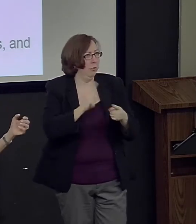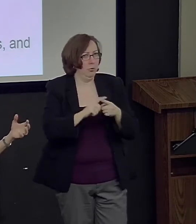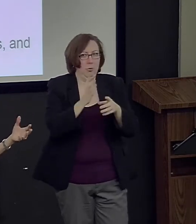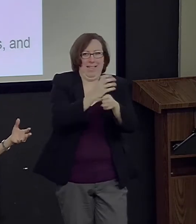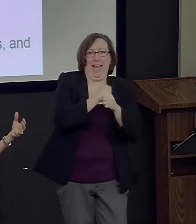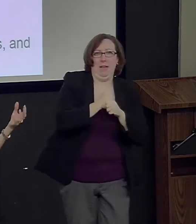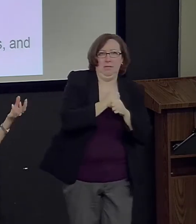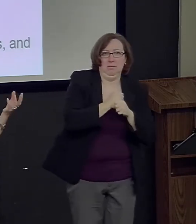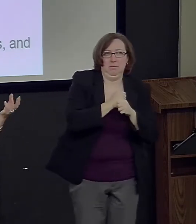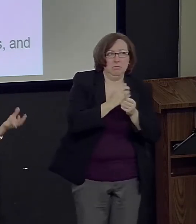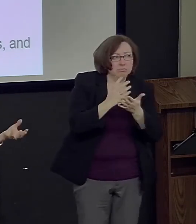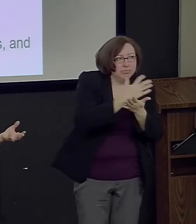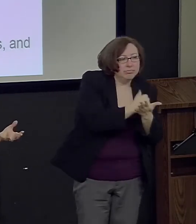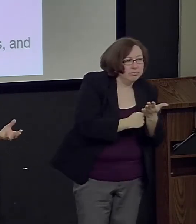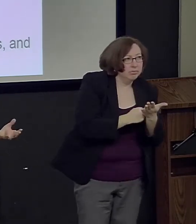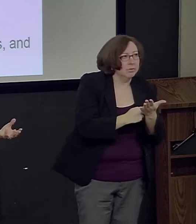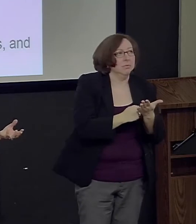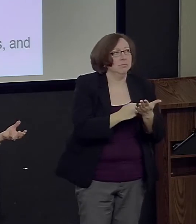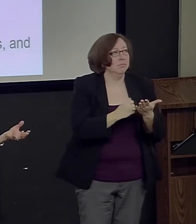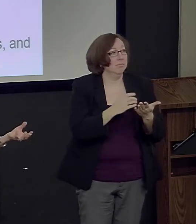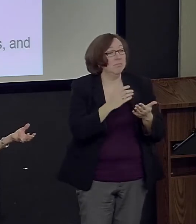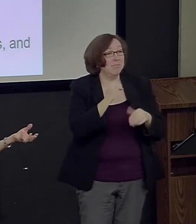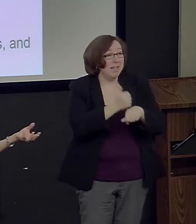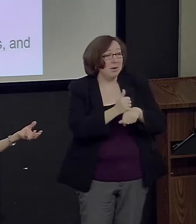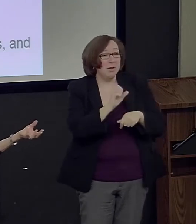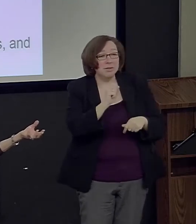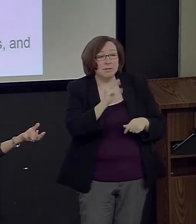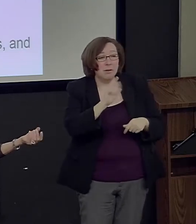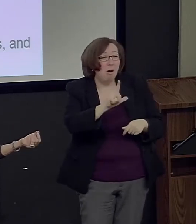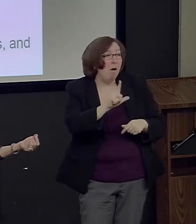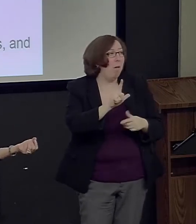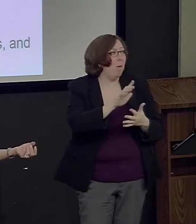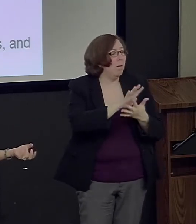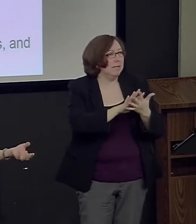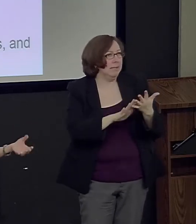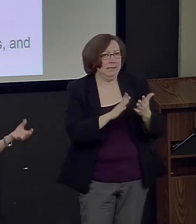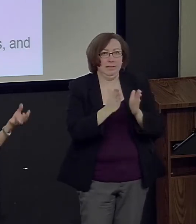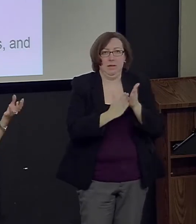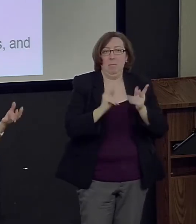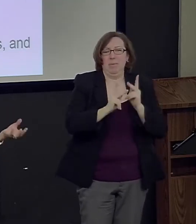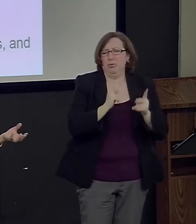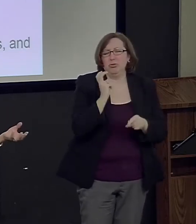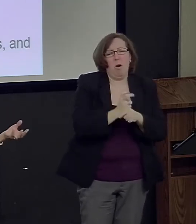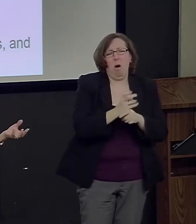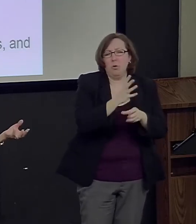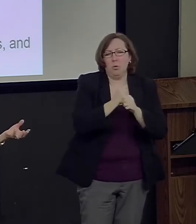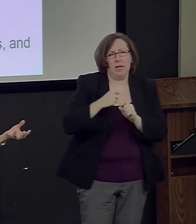So there's some very technical sources of variability. But there's also the chance